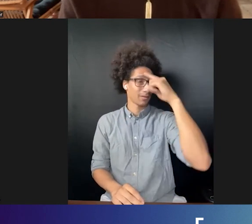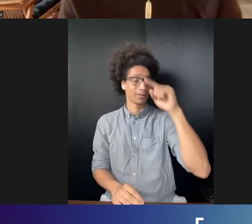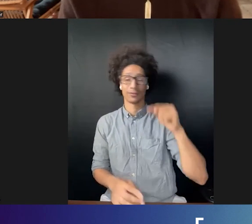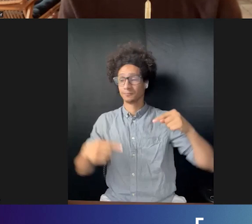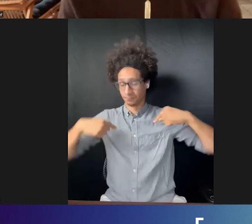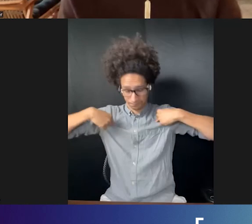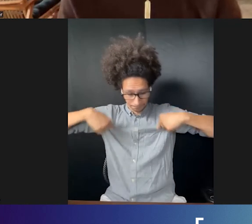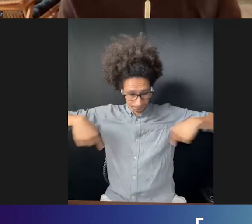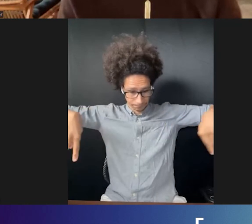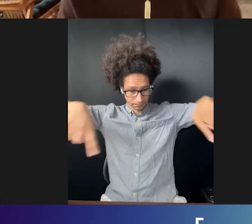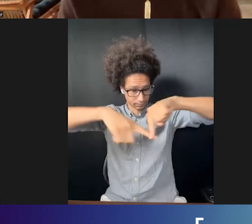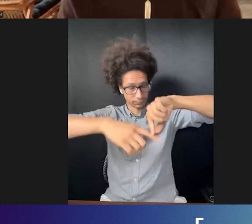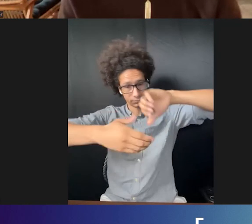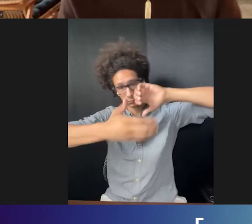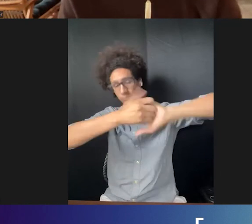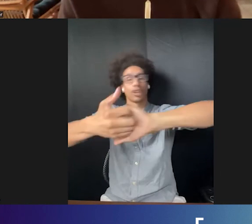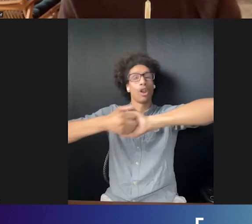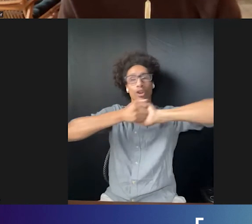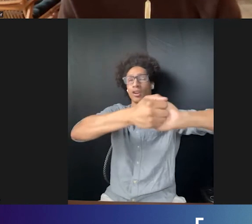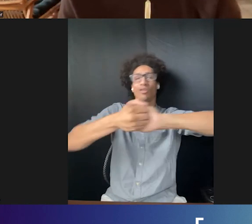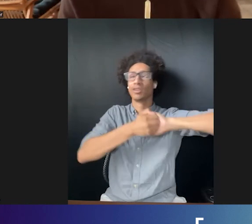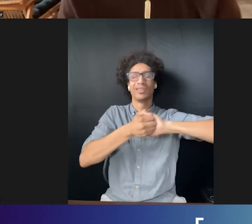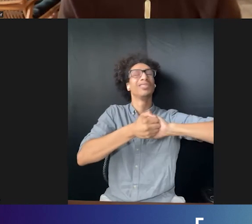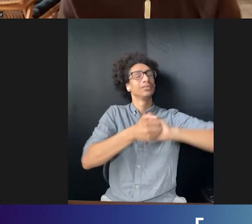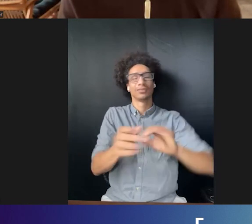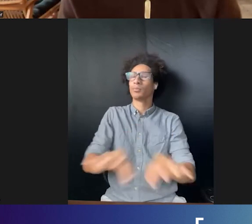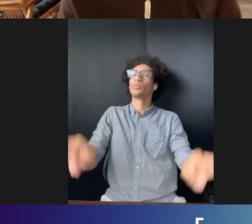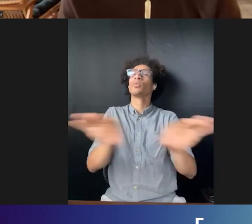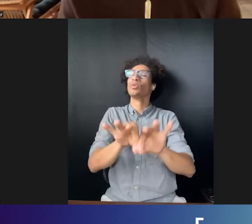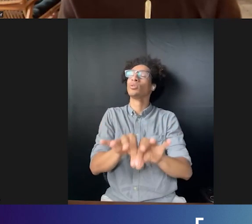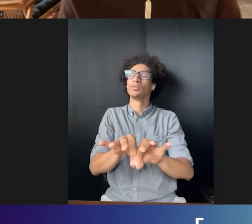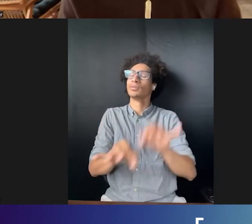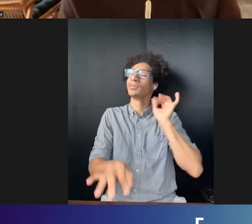And it's so important for us to hold on to us as filmmakers, because distribution